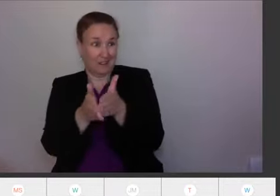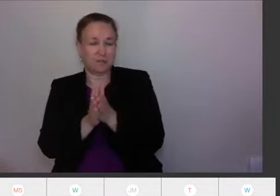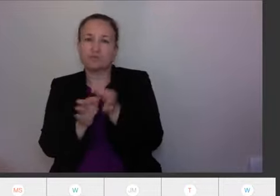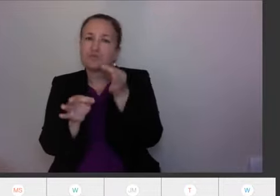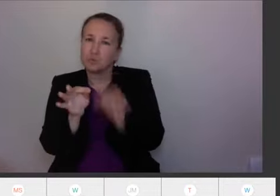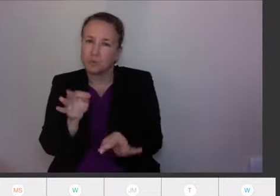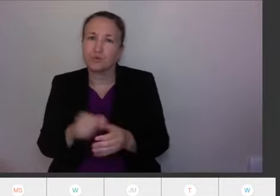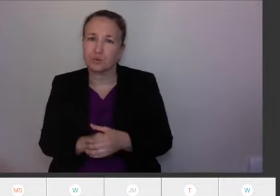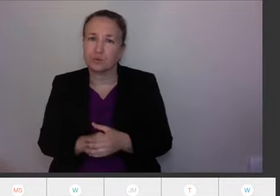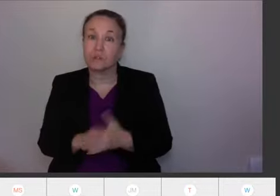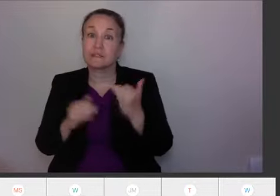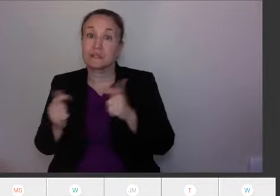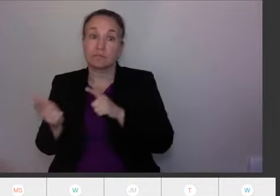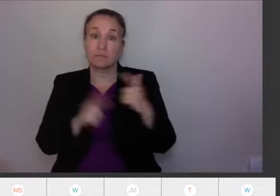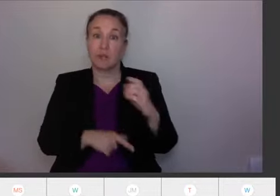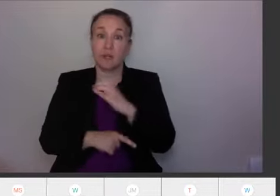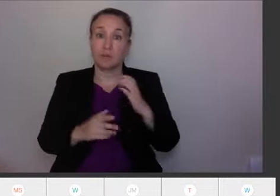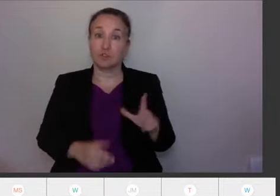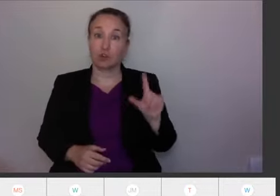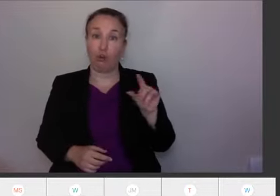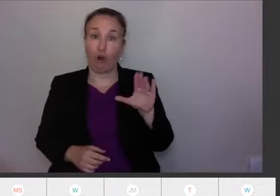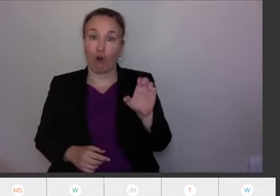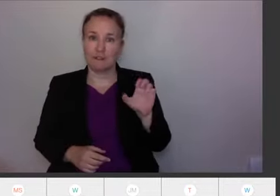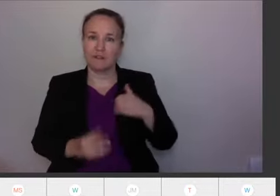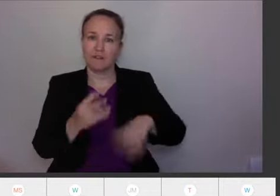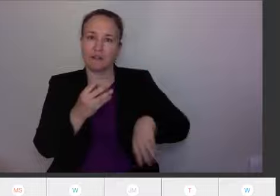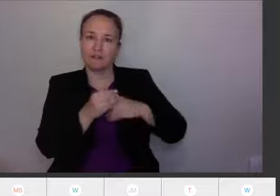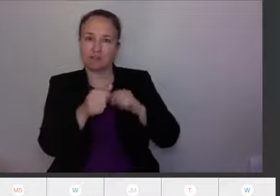turn over to Commissioner Lawrence for some additional updates